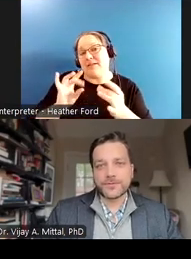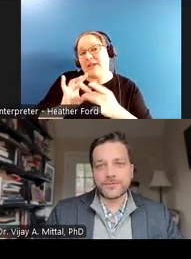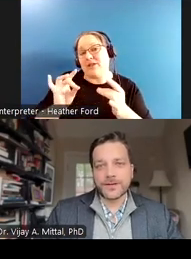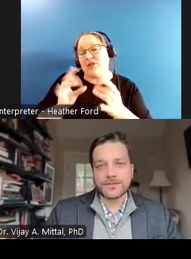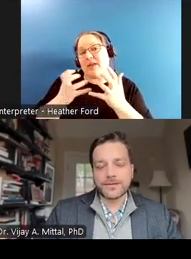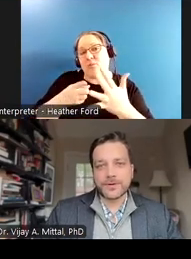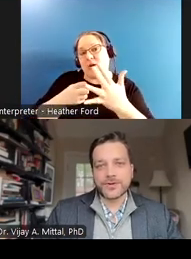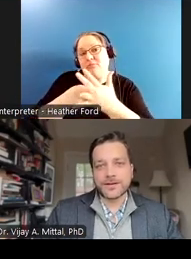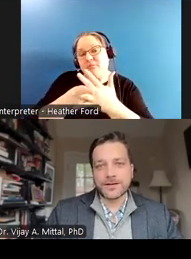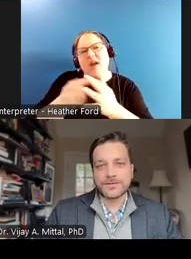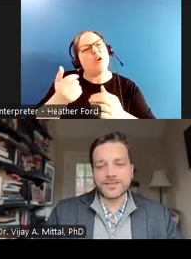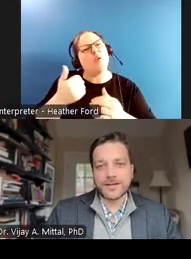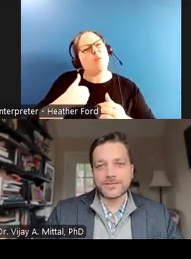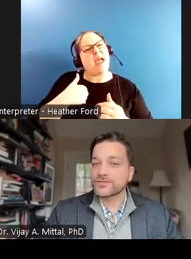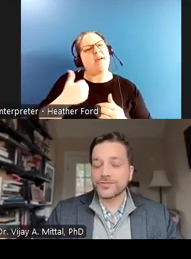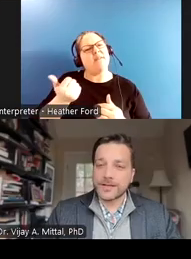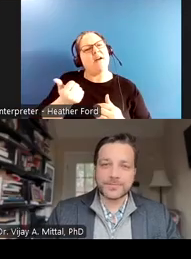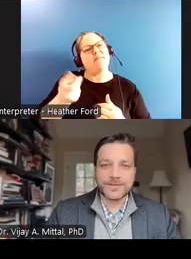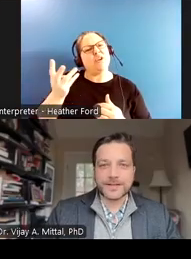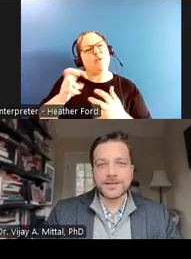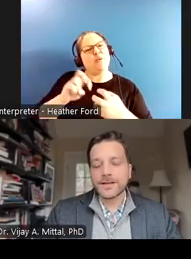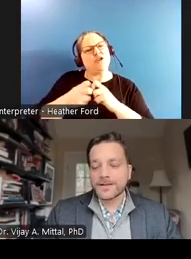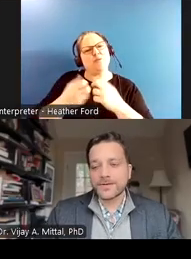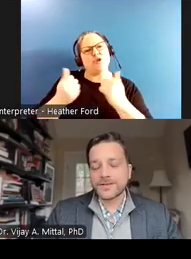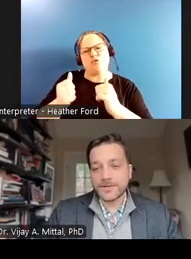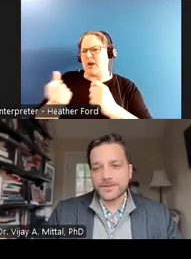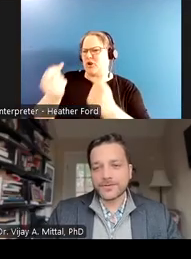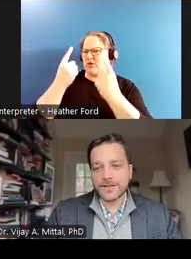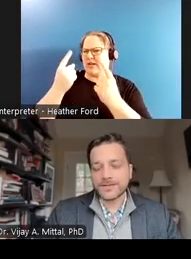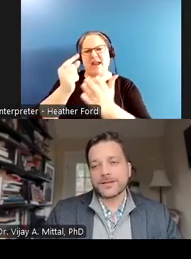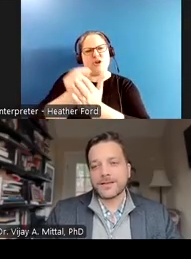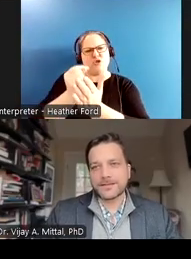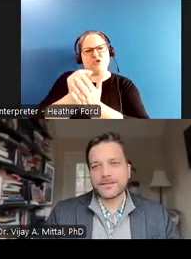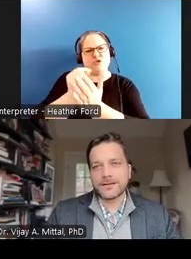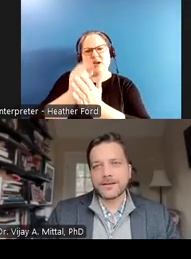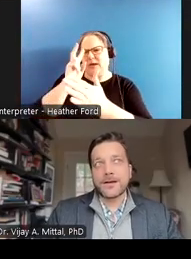dealing with when trying to understand, treat, and predict serious mental illness. And I think that